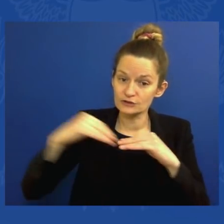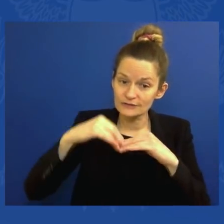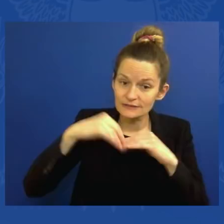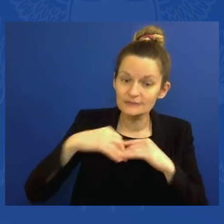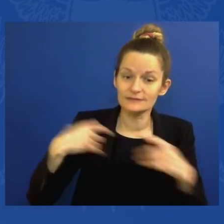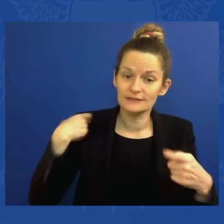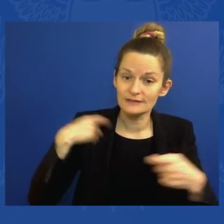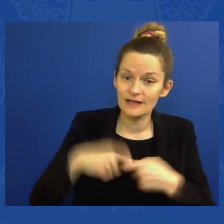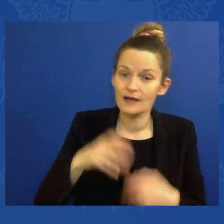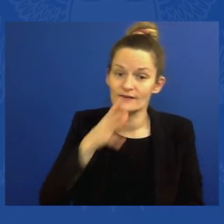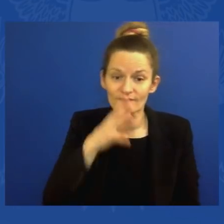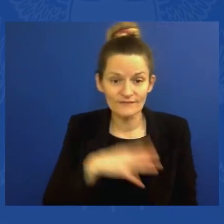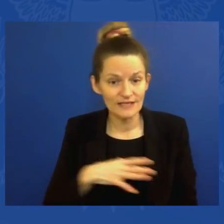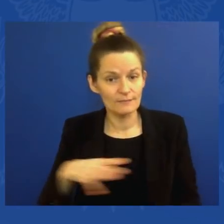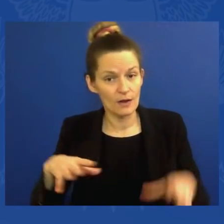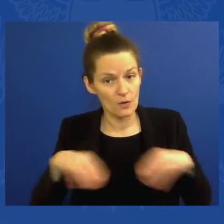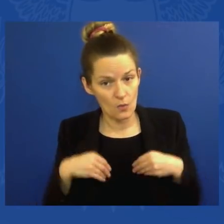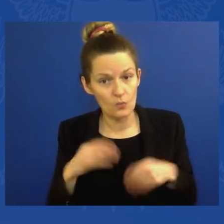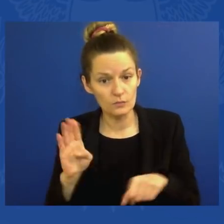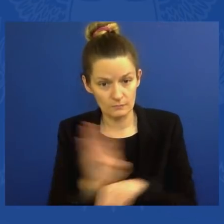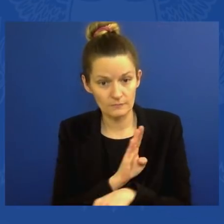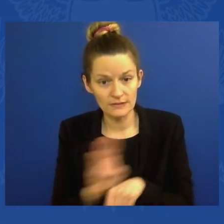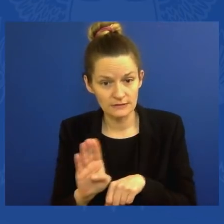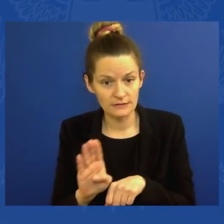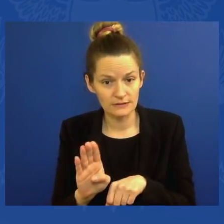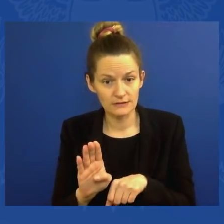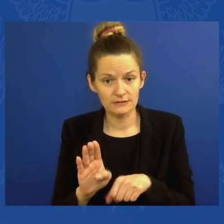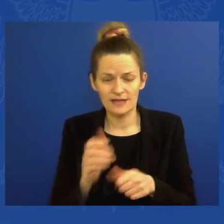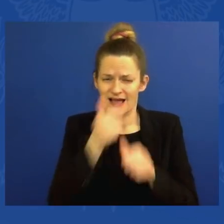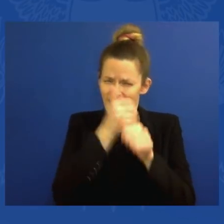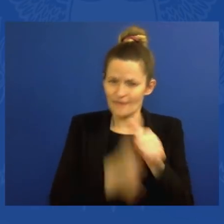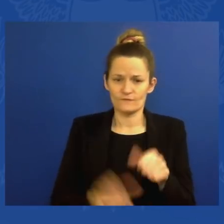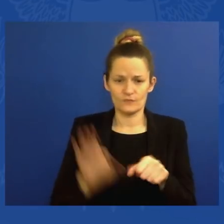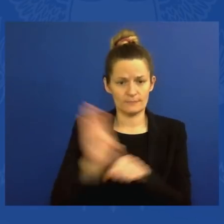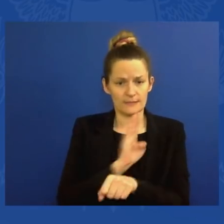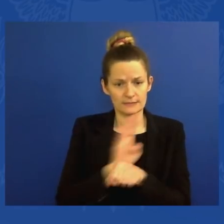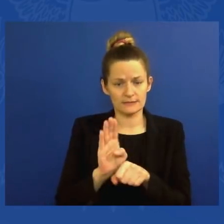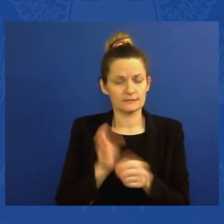from services to manufacturing to agriculture. Already, we're seeing success.